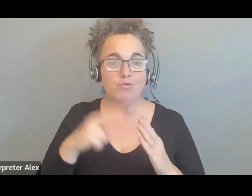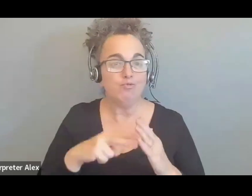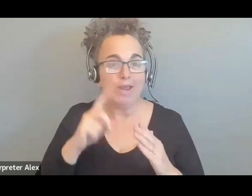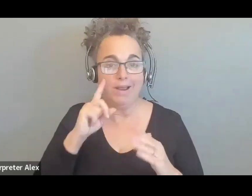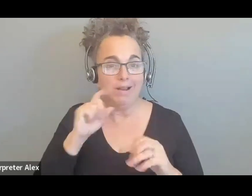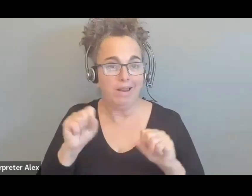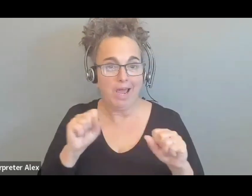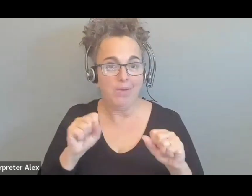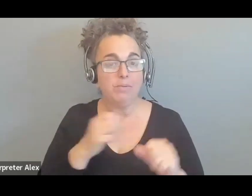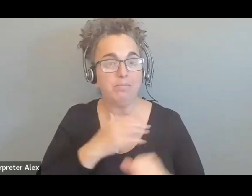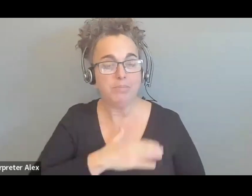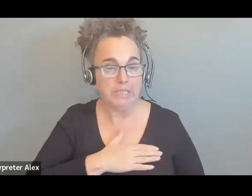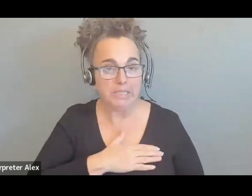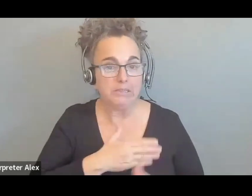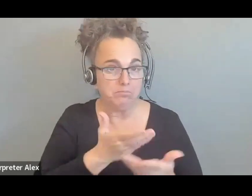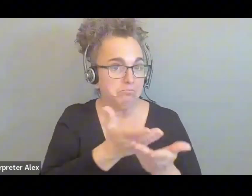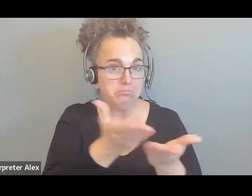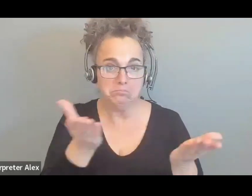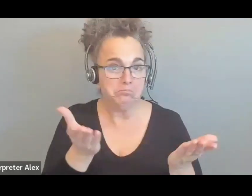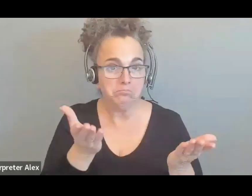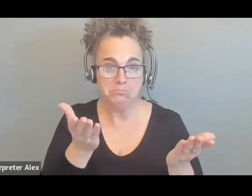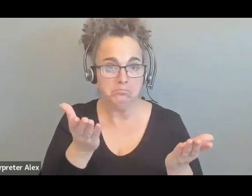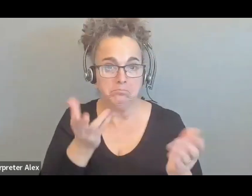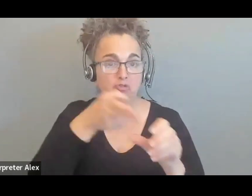and please feel free to respond.